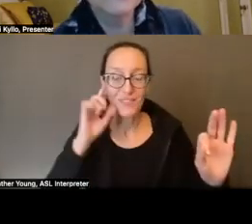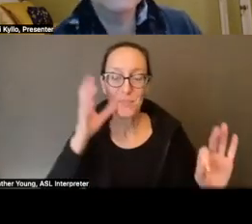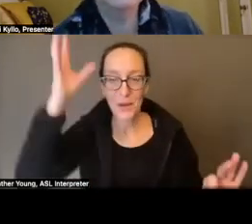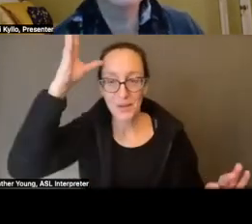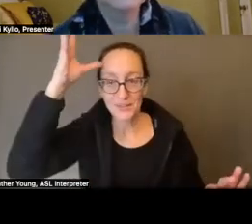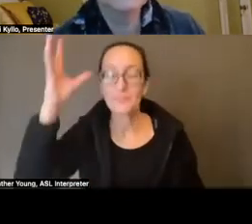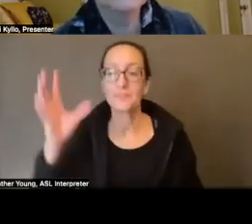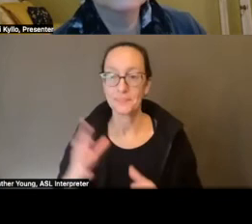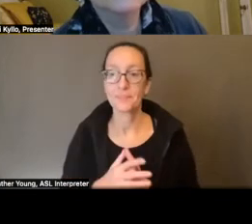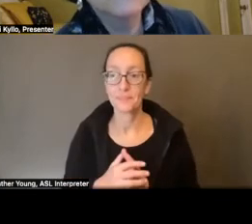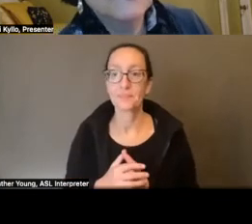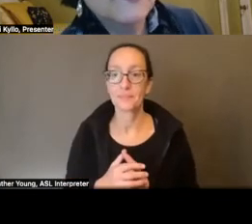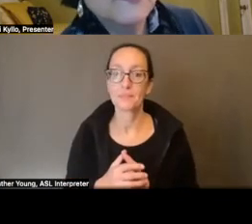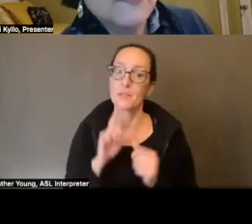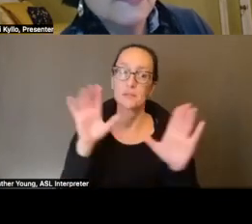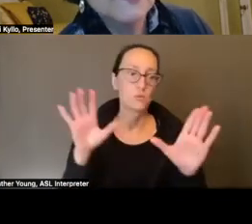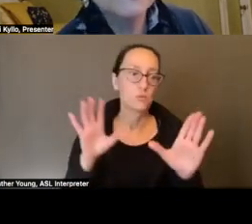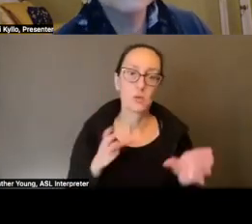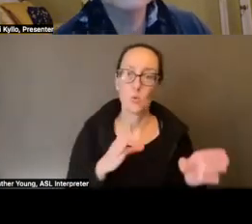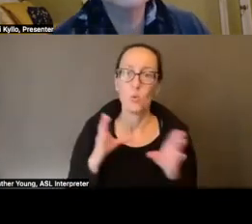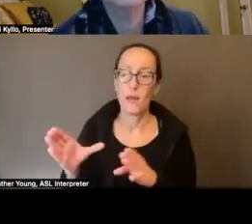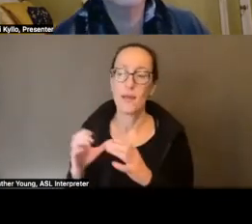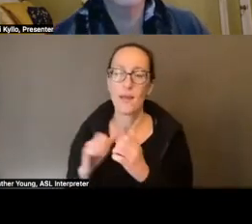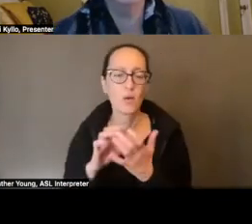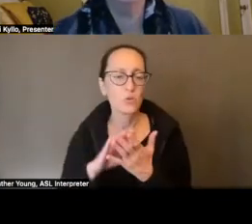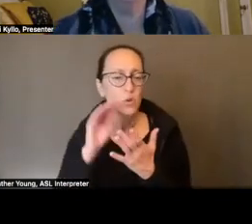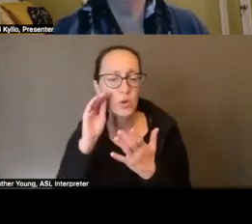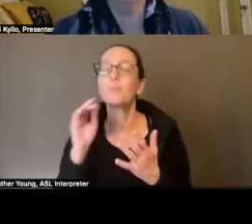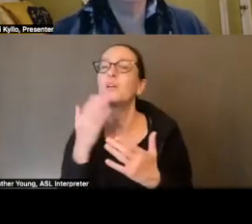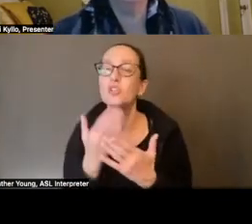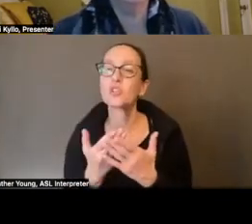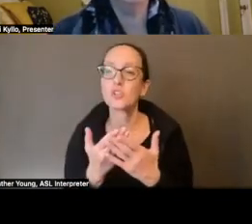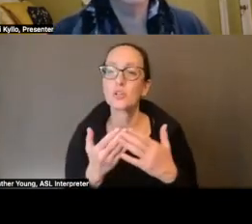It's a great way to learn how to express the language that you already know.